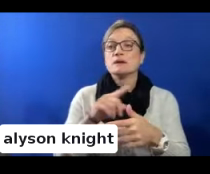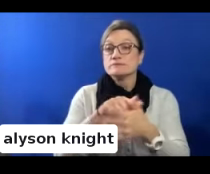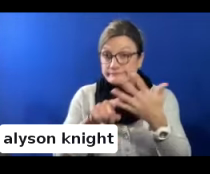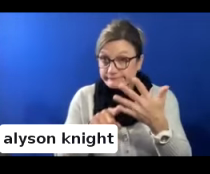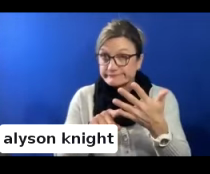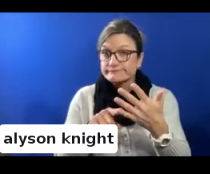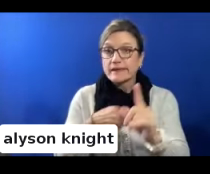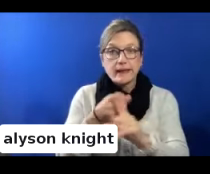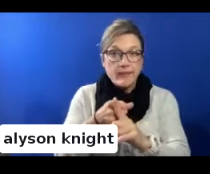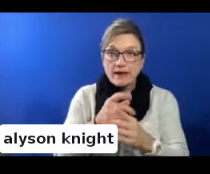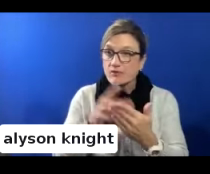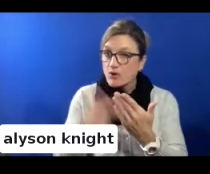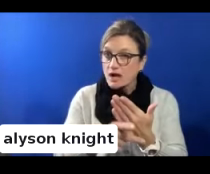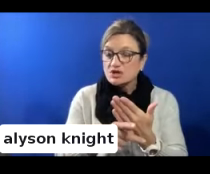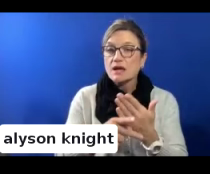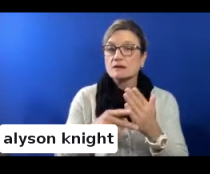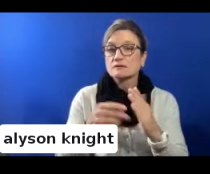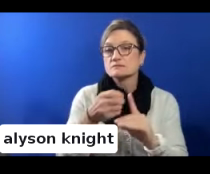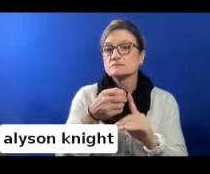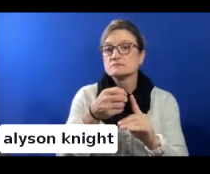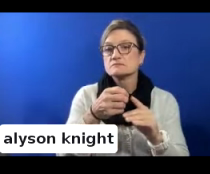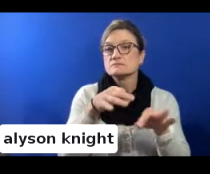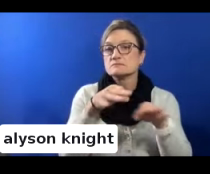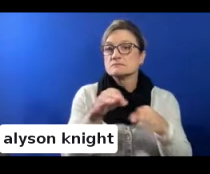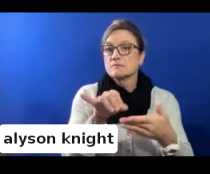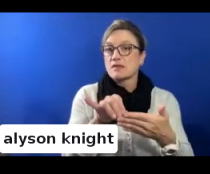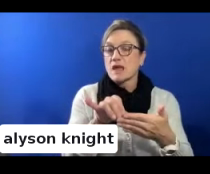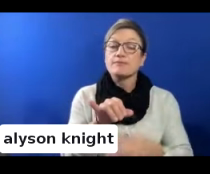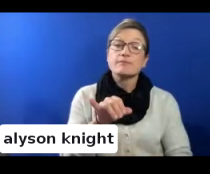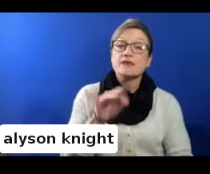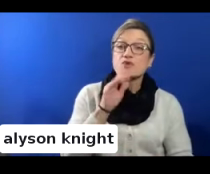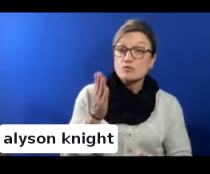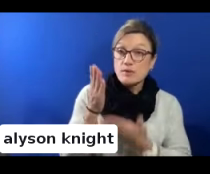A sample response would be if you propose to purchase four wheelchairs